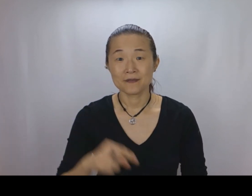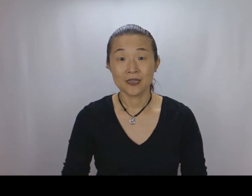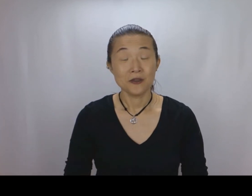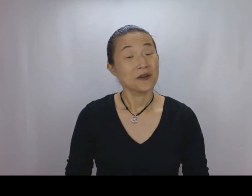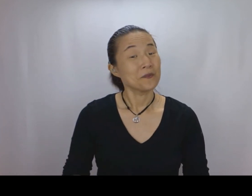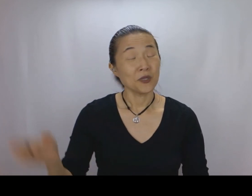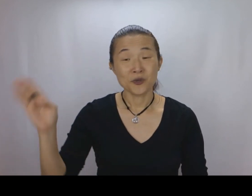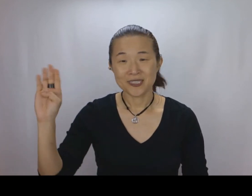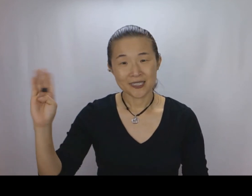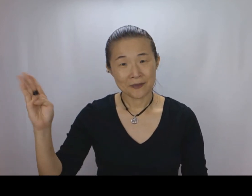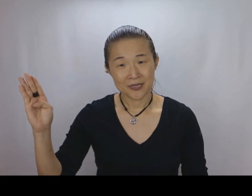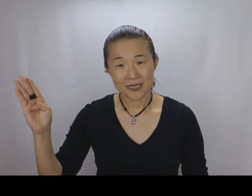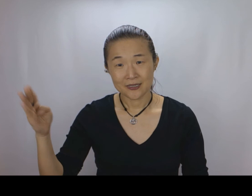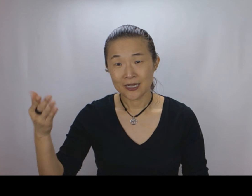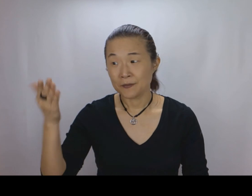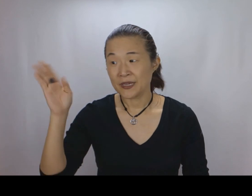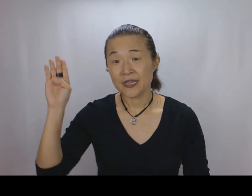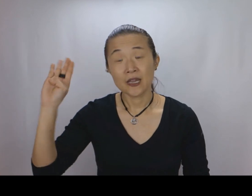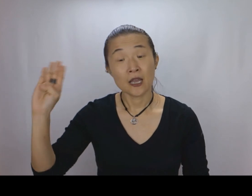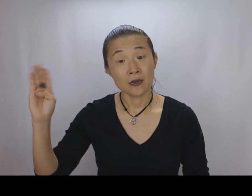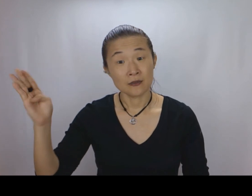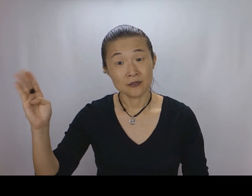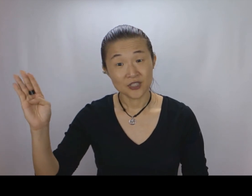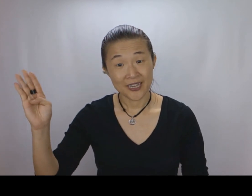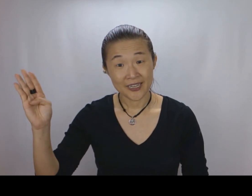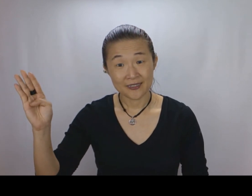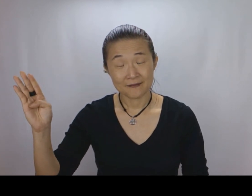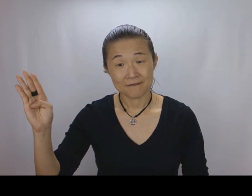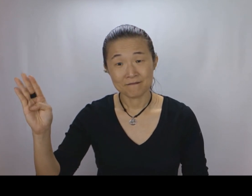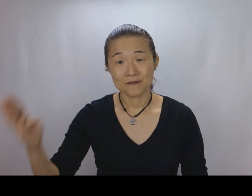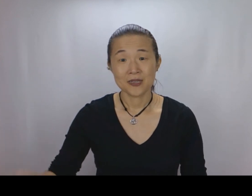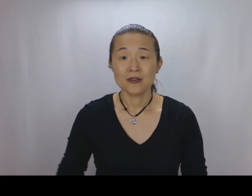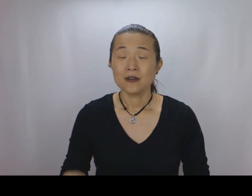Blue is the same thing. Take a "B" and shake it.